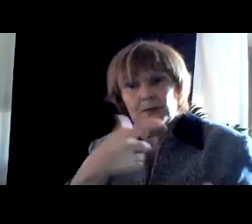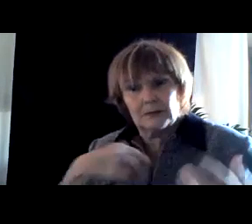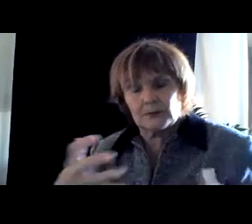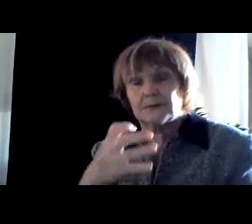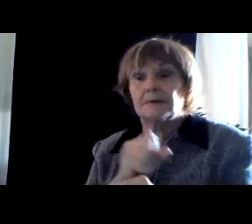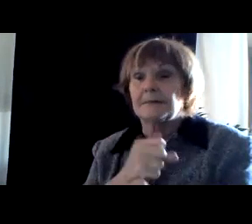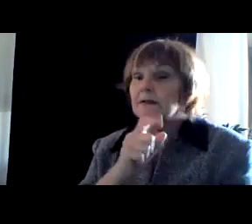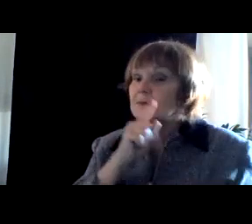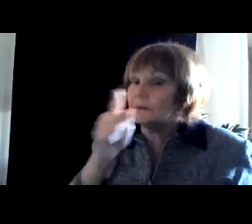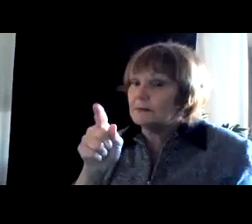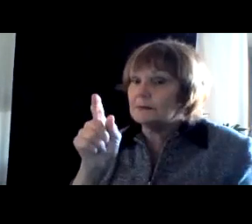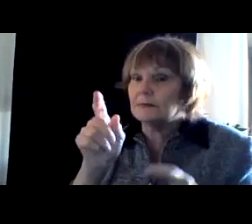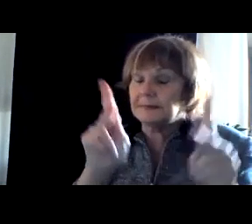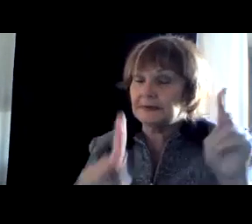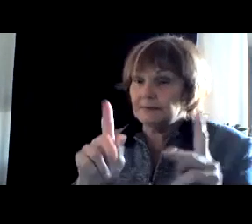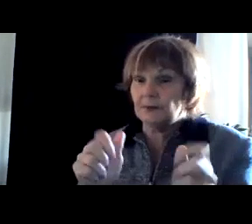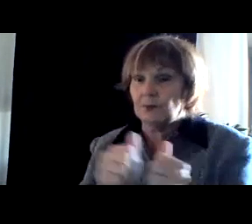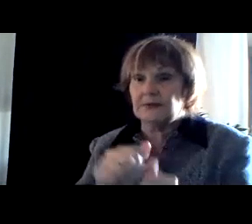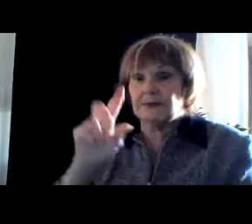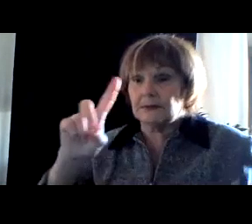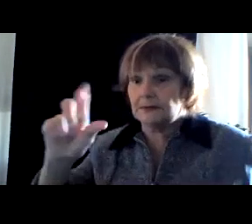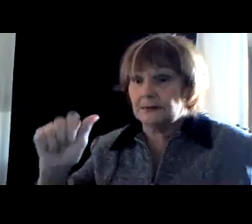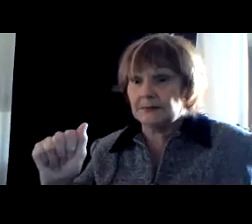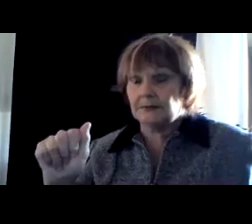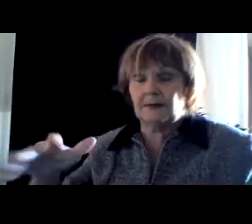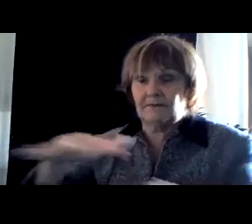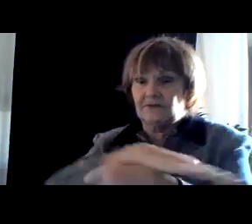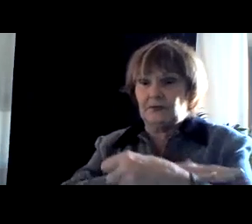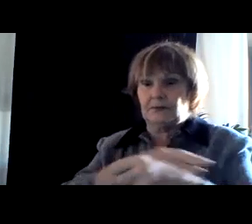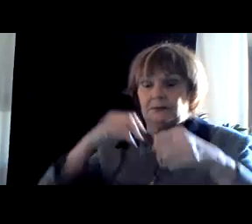are fully integrated into community risk reductions, plans,